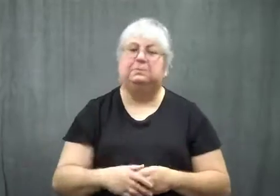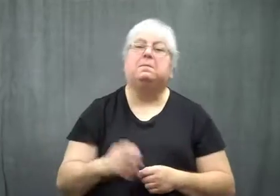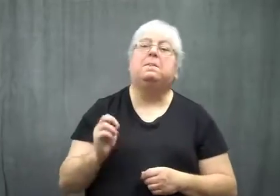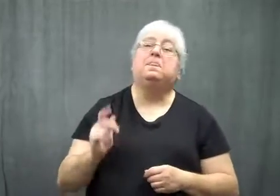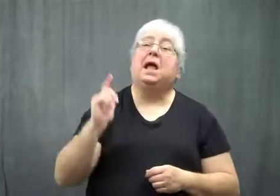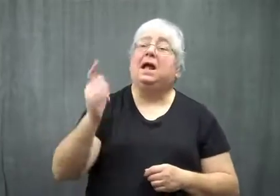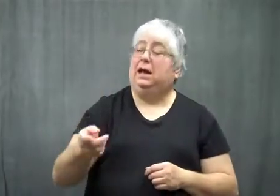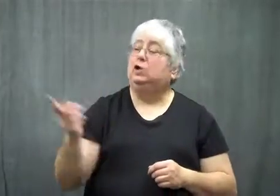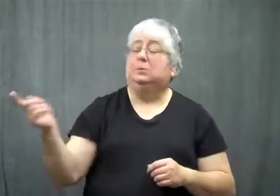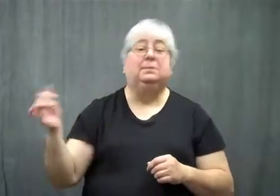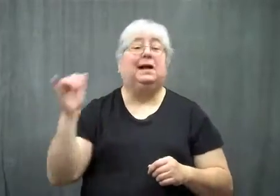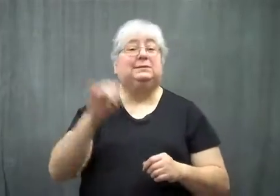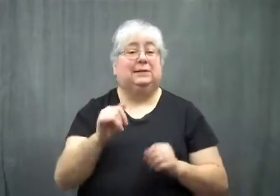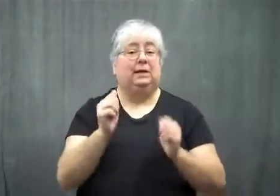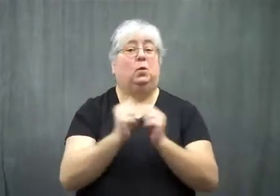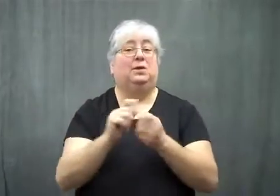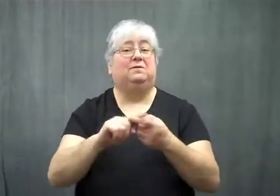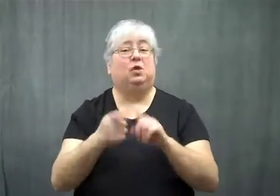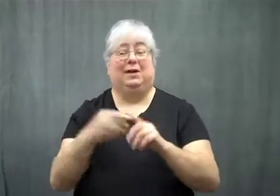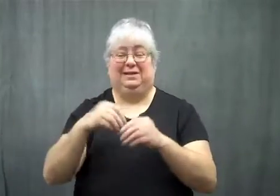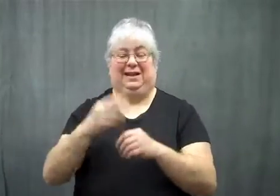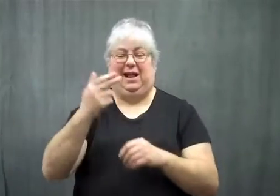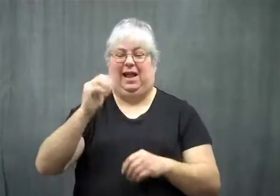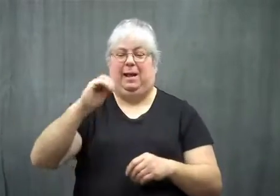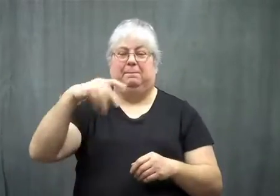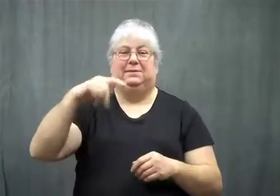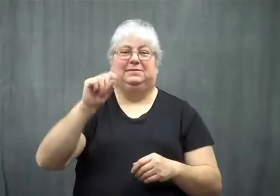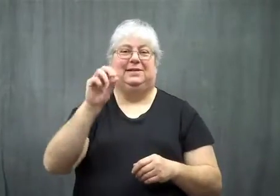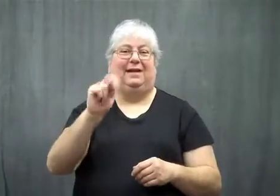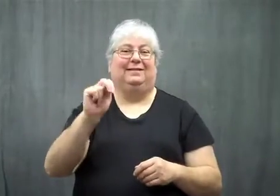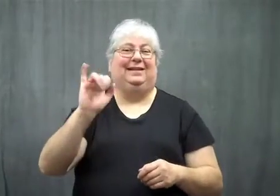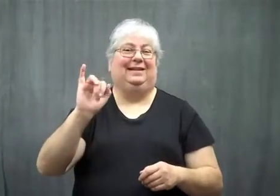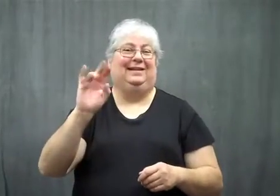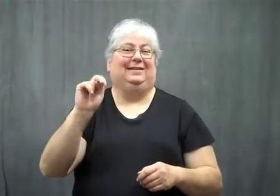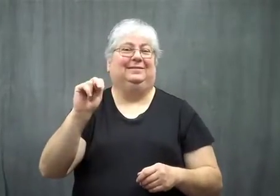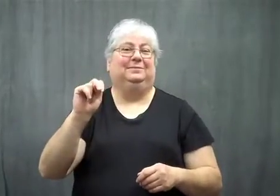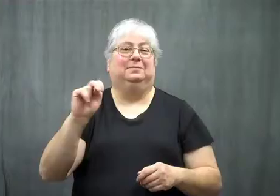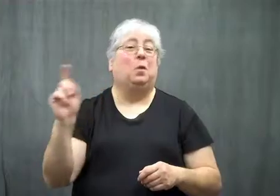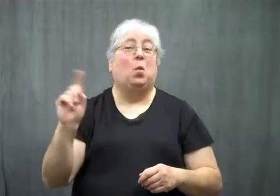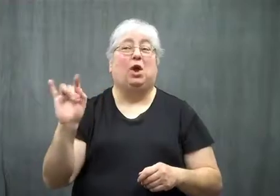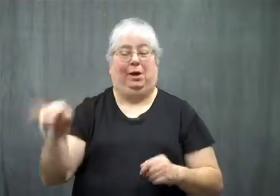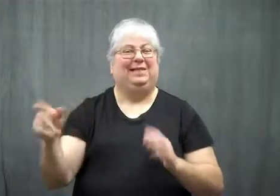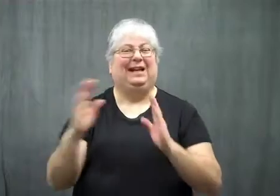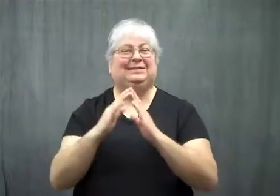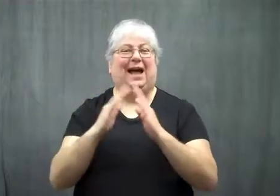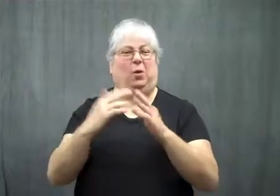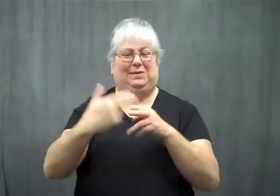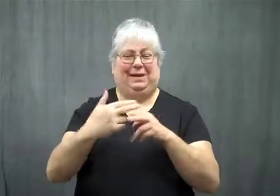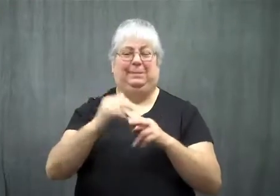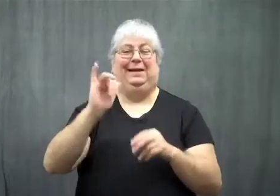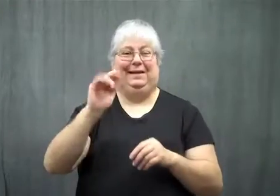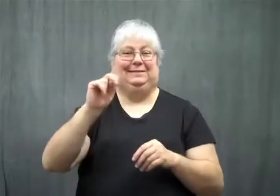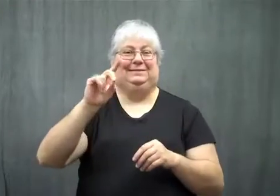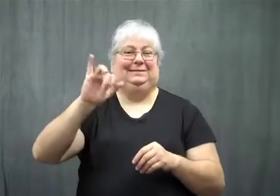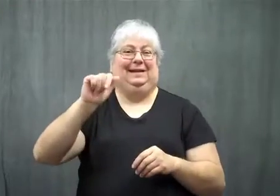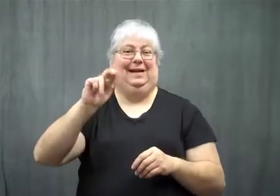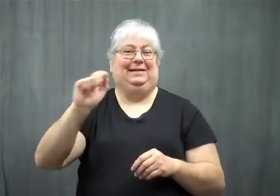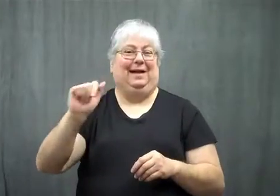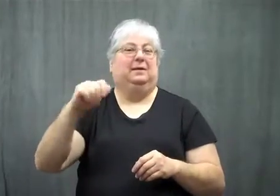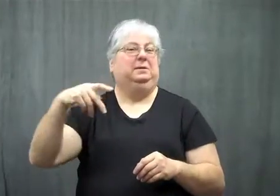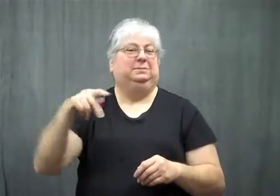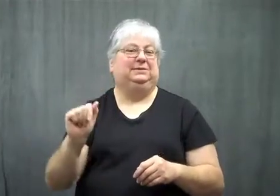He stayed in the Hampton Inn in Indiana, Pennsylvania, with a friend.